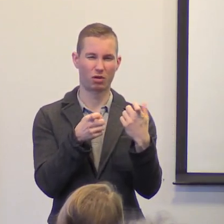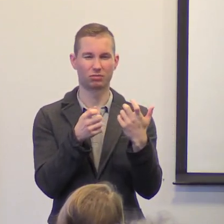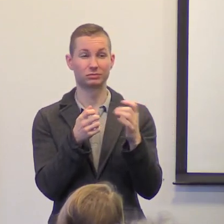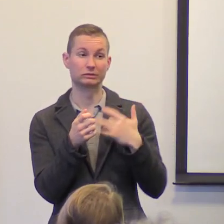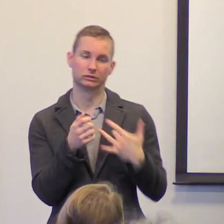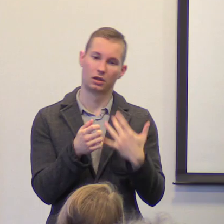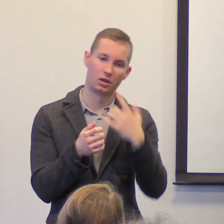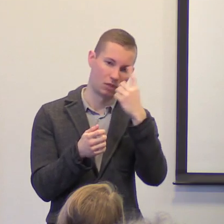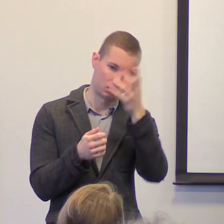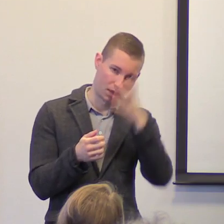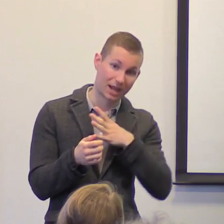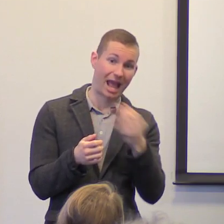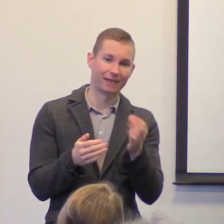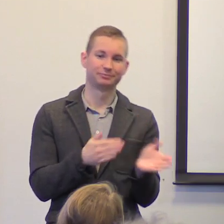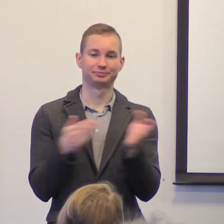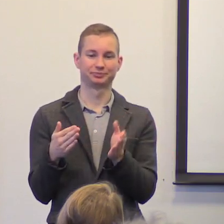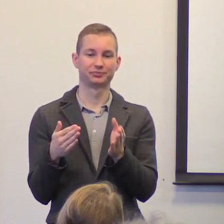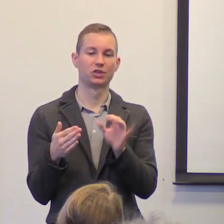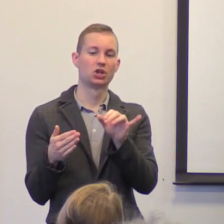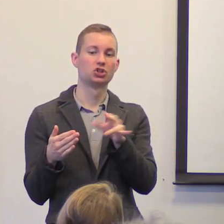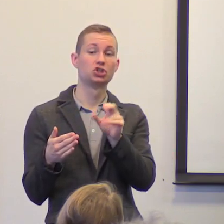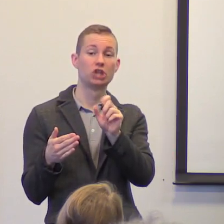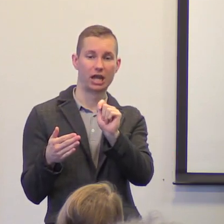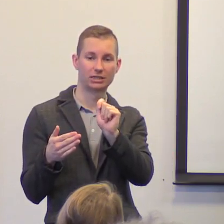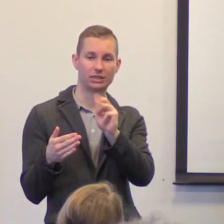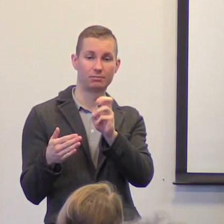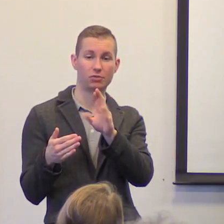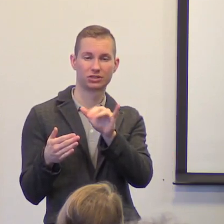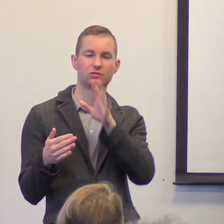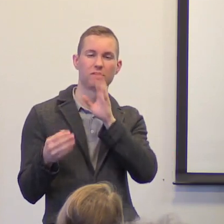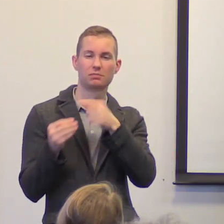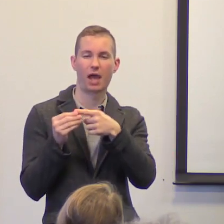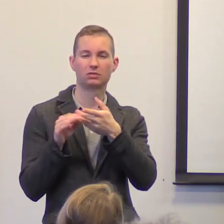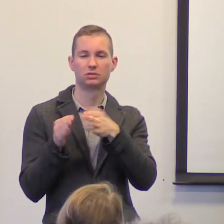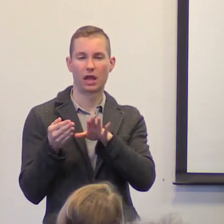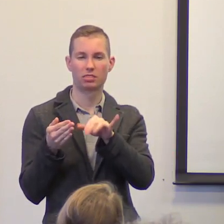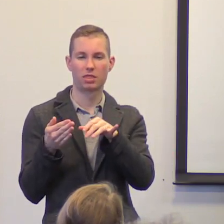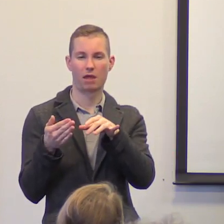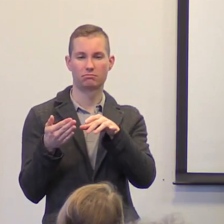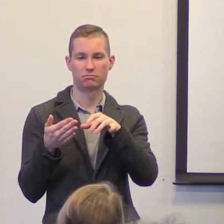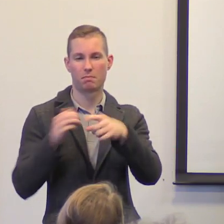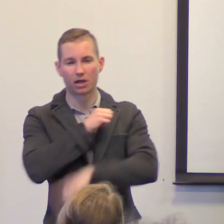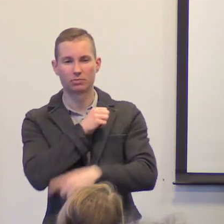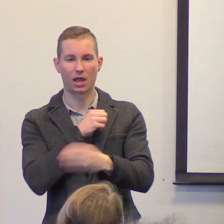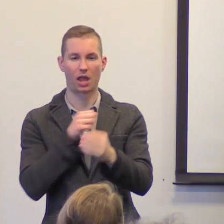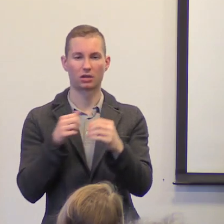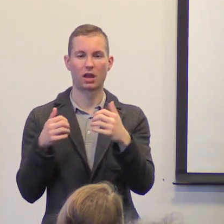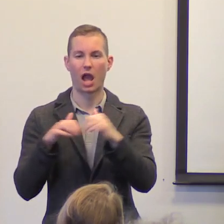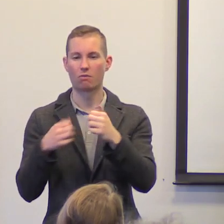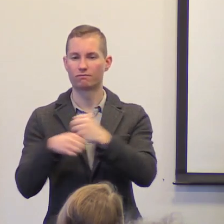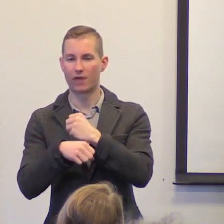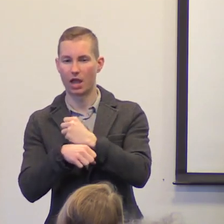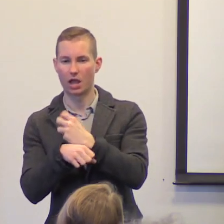And Bryan Stevenson's book, Just Mercy, where he talks about the death penalty and his efforts to fight a racist criminal justice system.